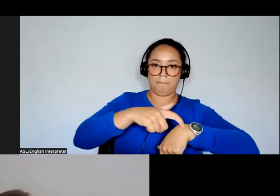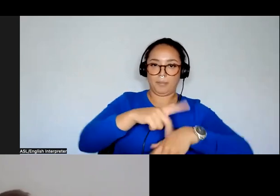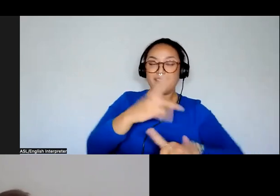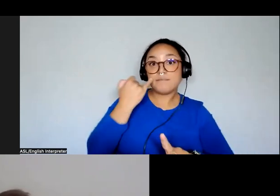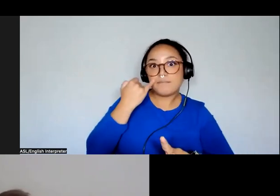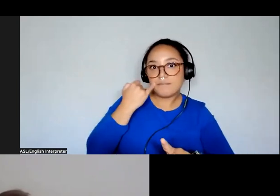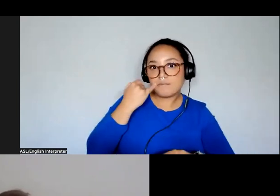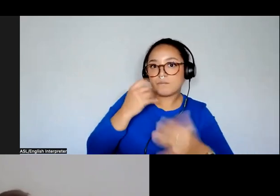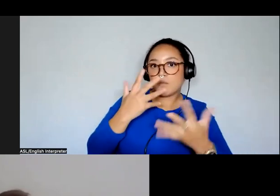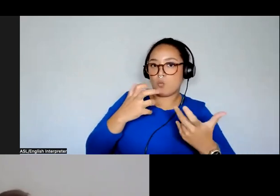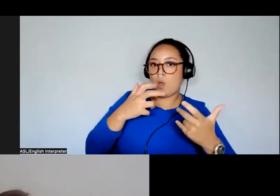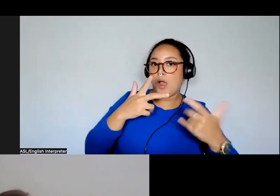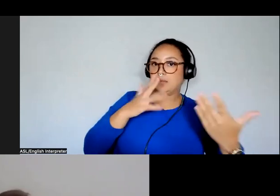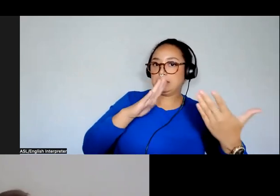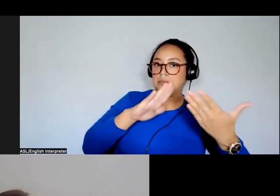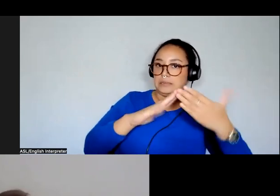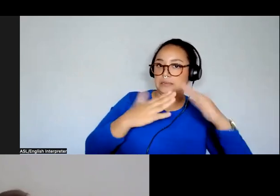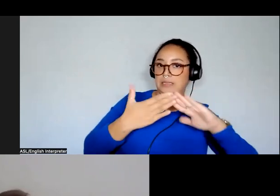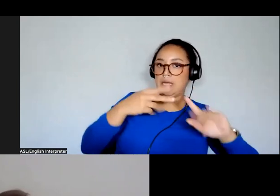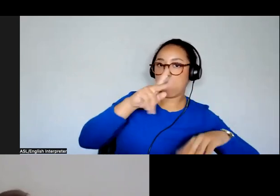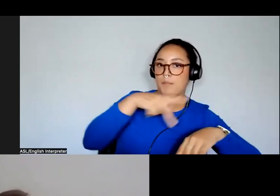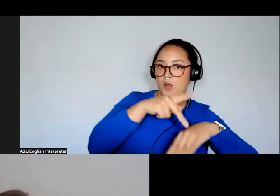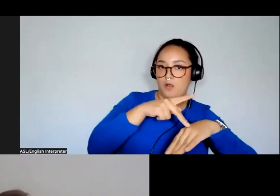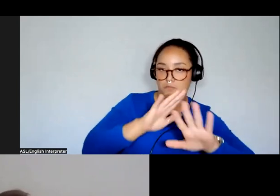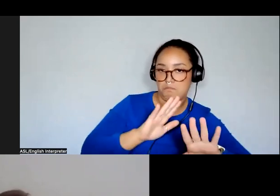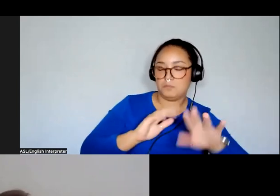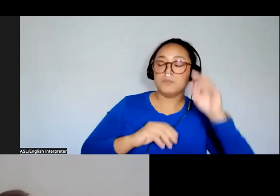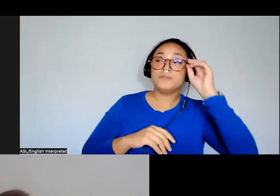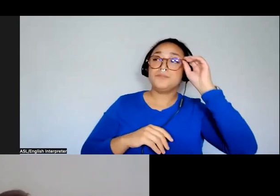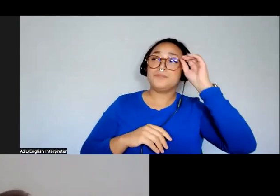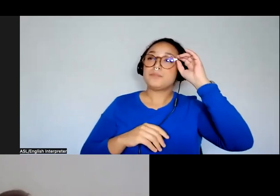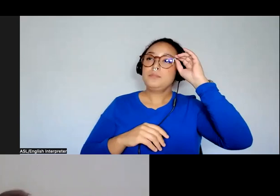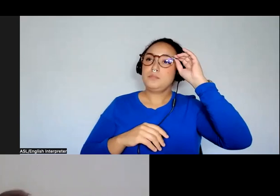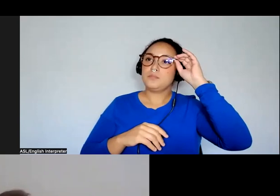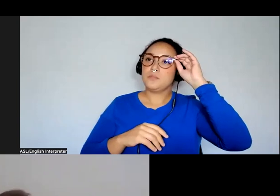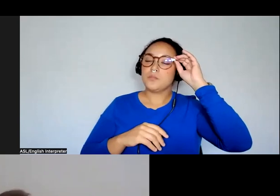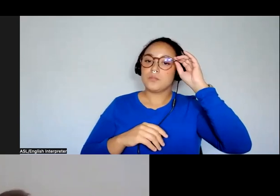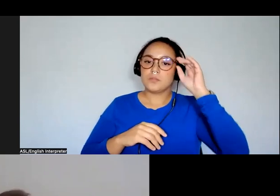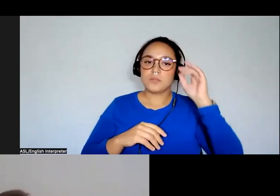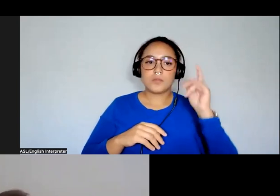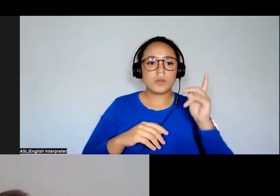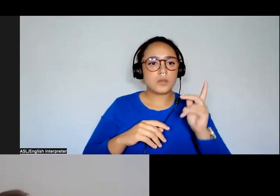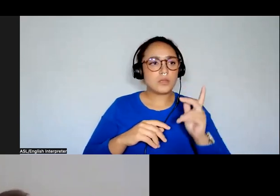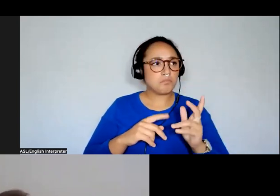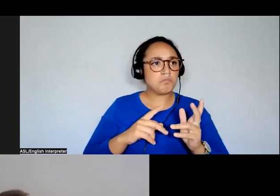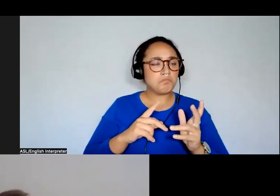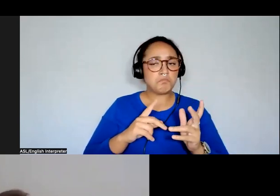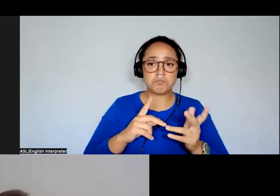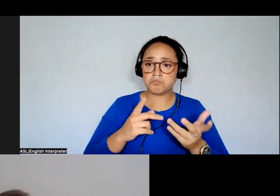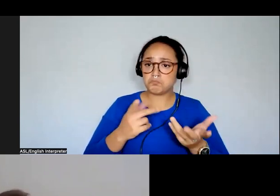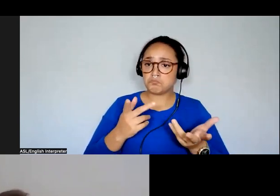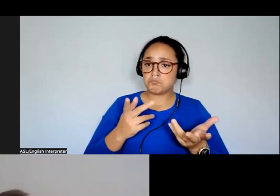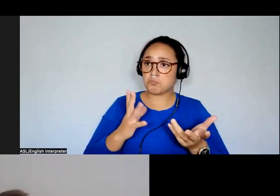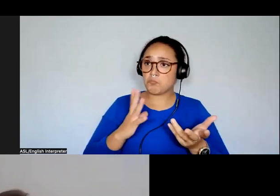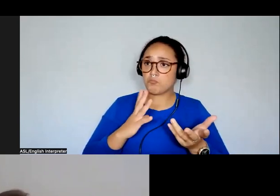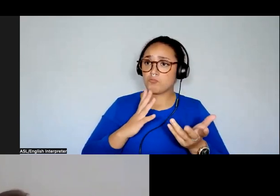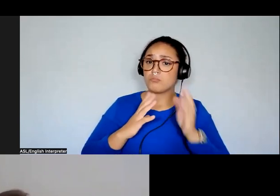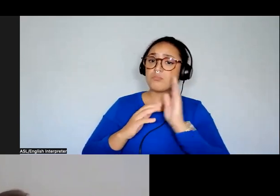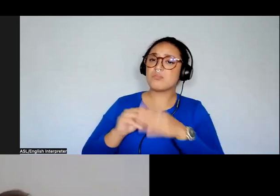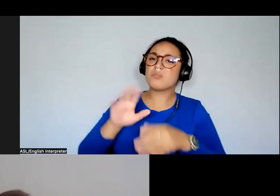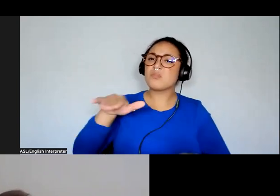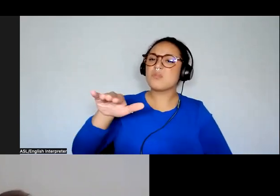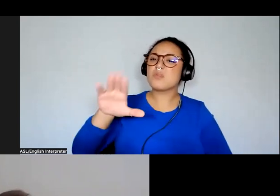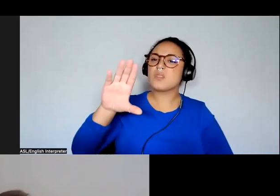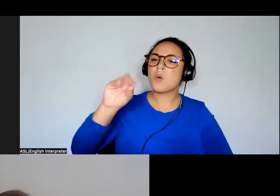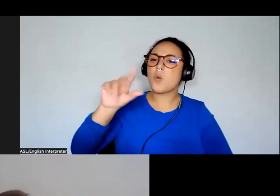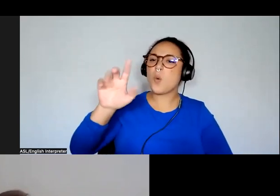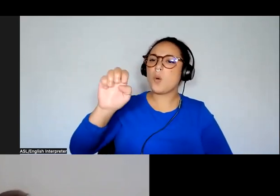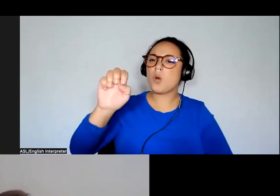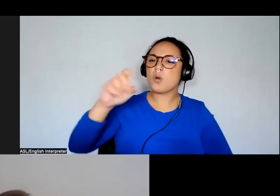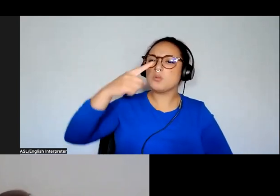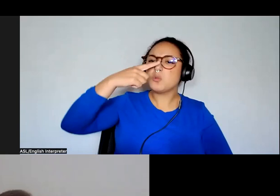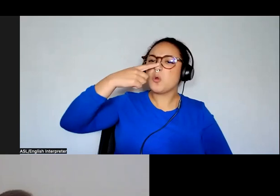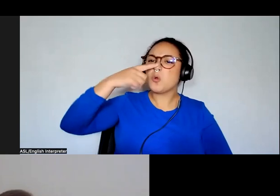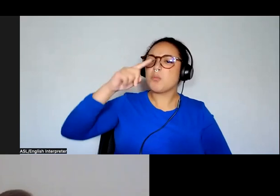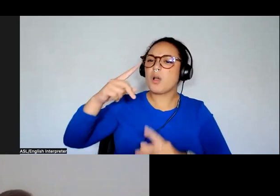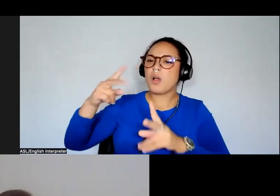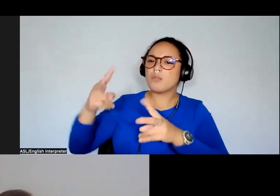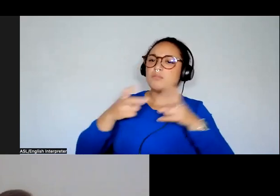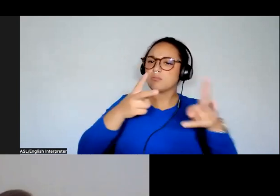And with that, if we if you can please share the video.